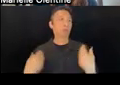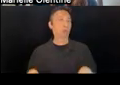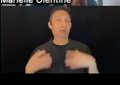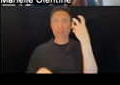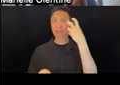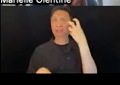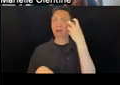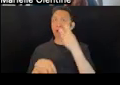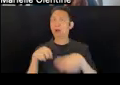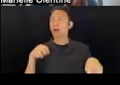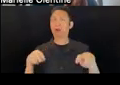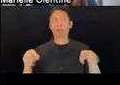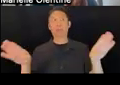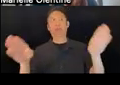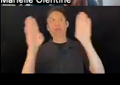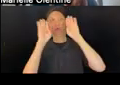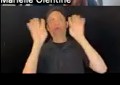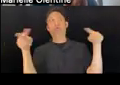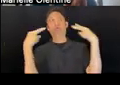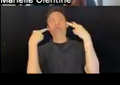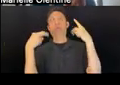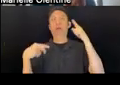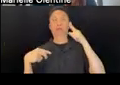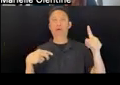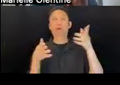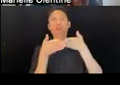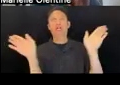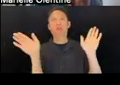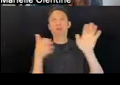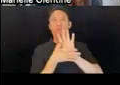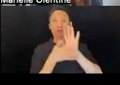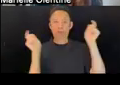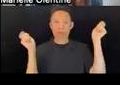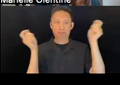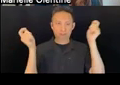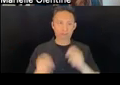Take advantage of this to also better understand your own priorities and filmmaker better. So this is